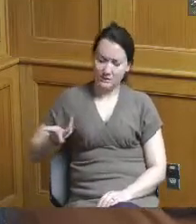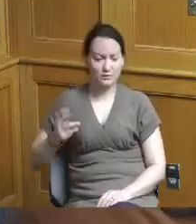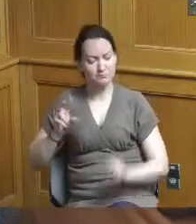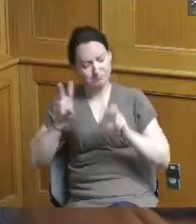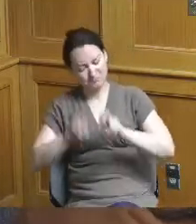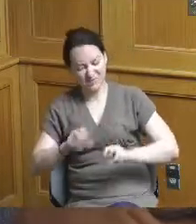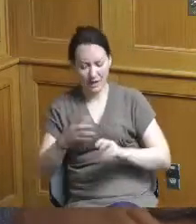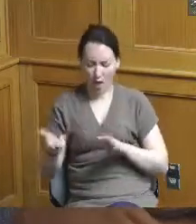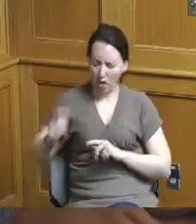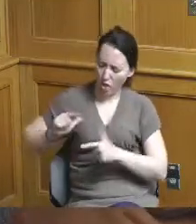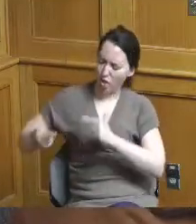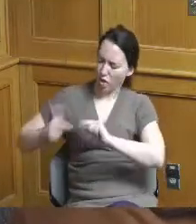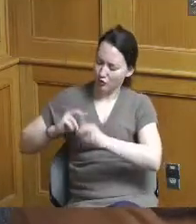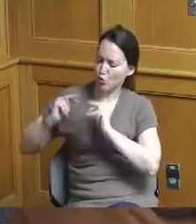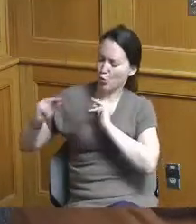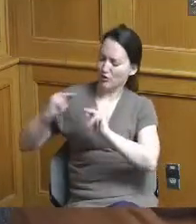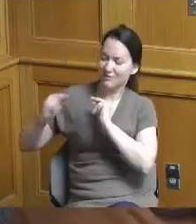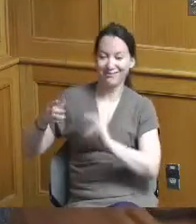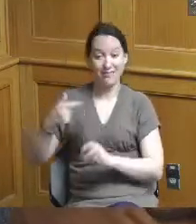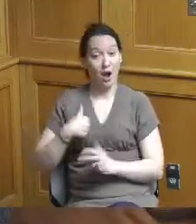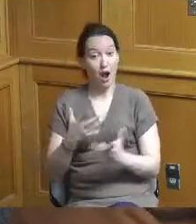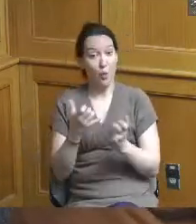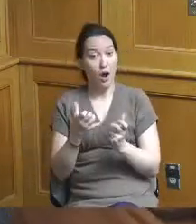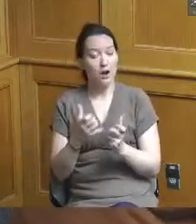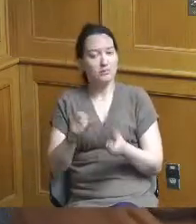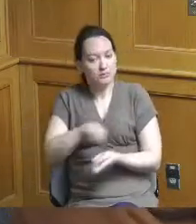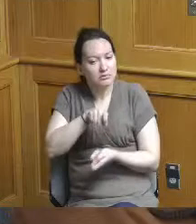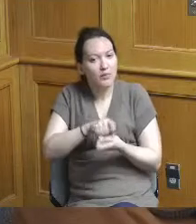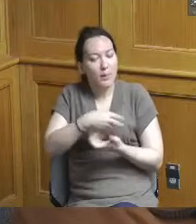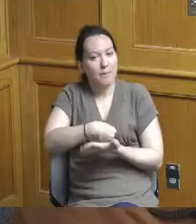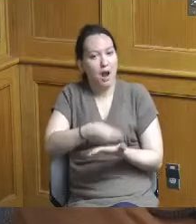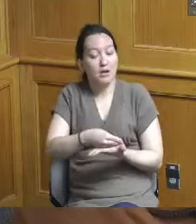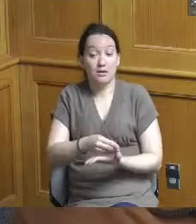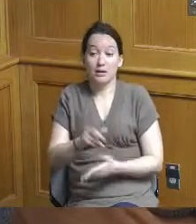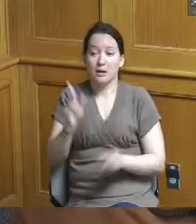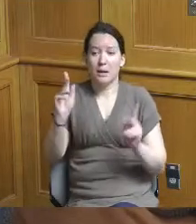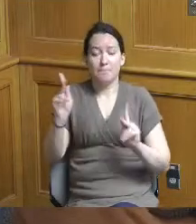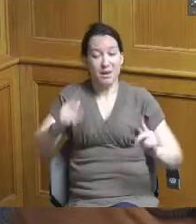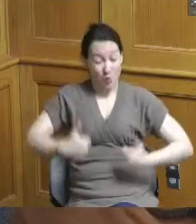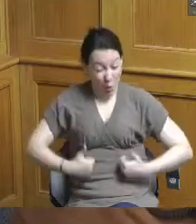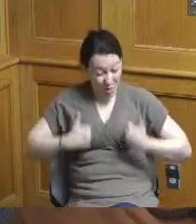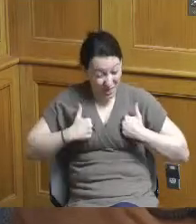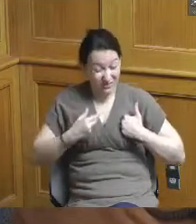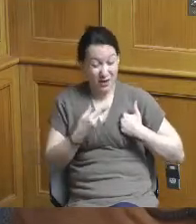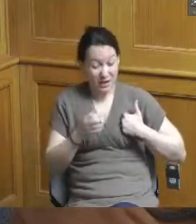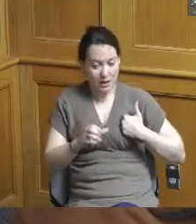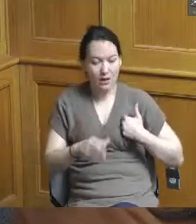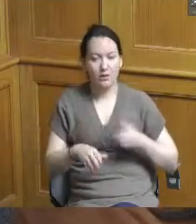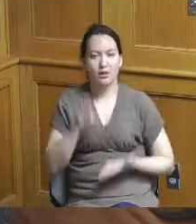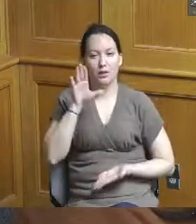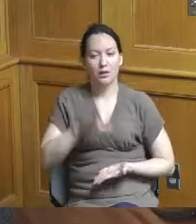and go back and forth but I'm looking for a budget that gives the taxpayers a break now what is that